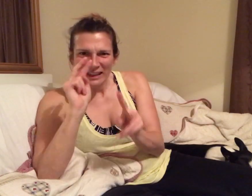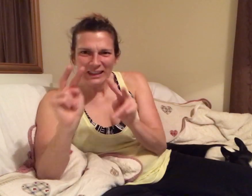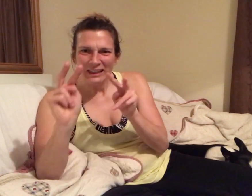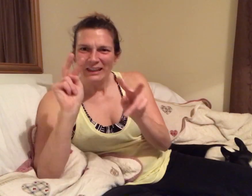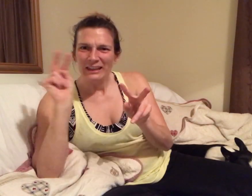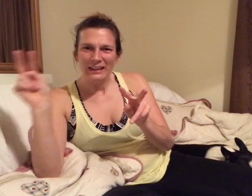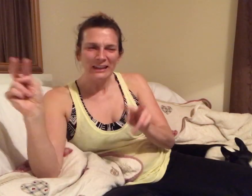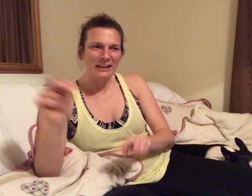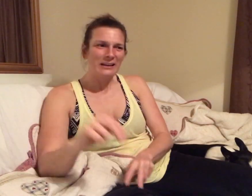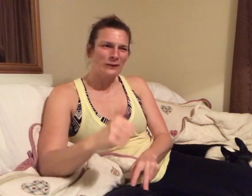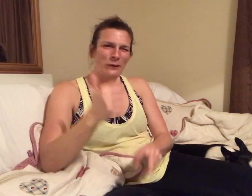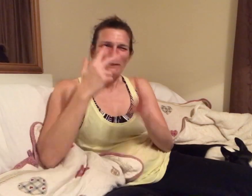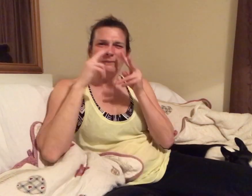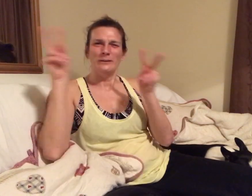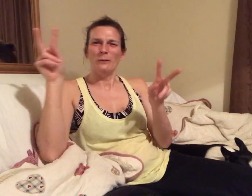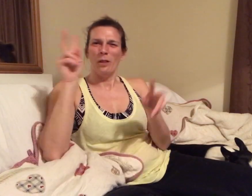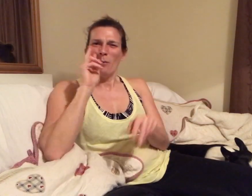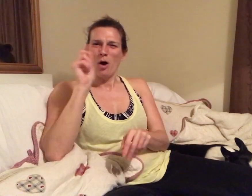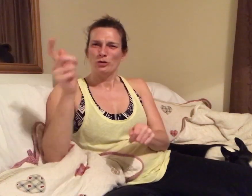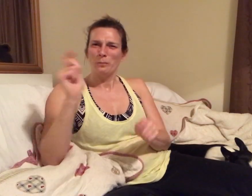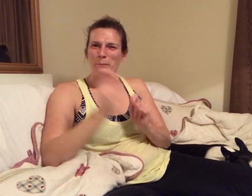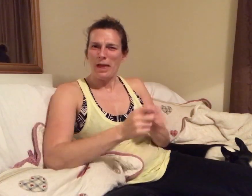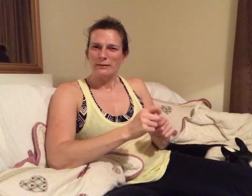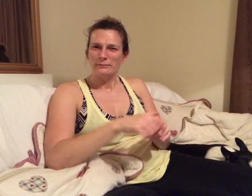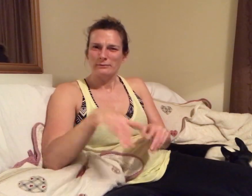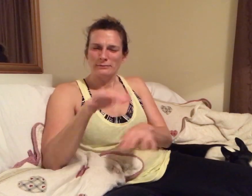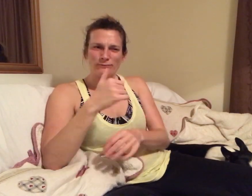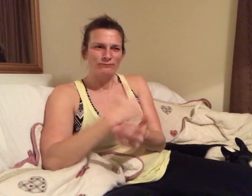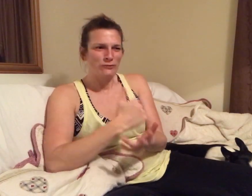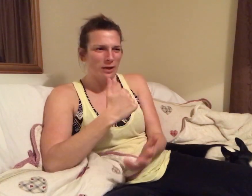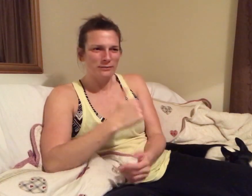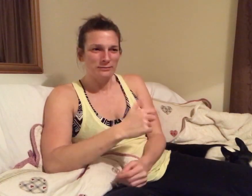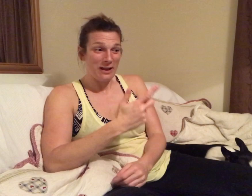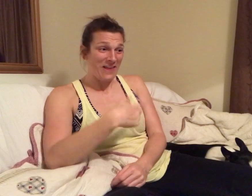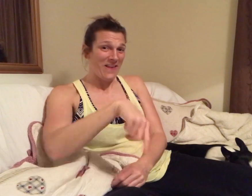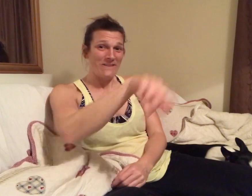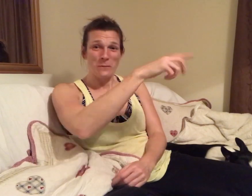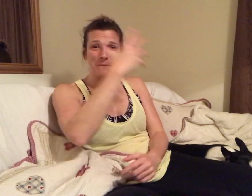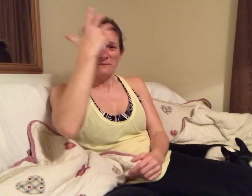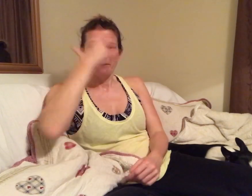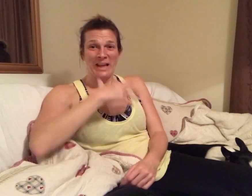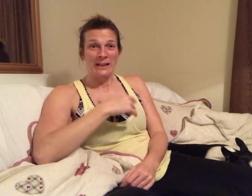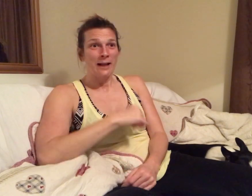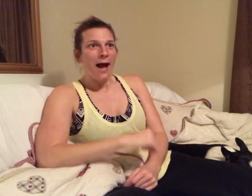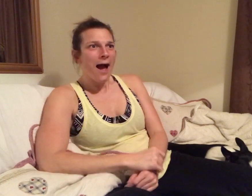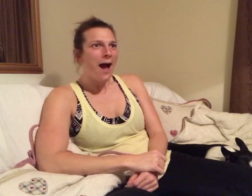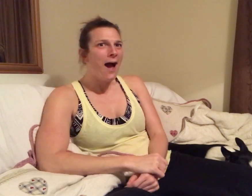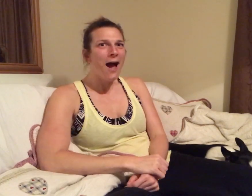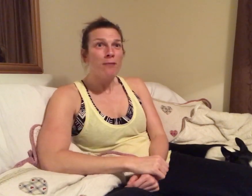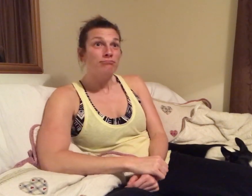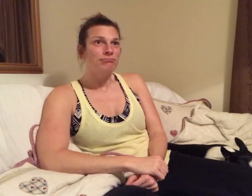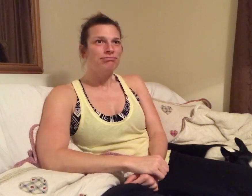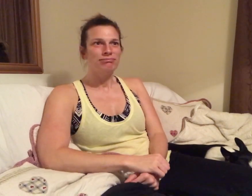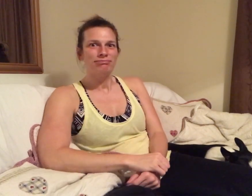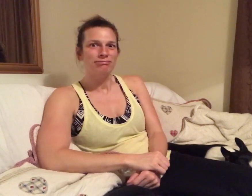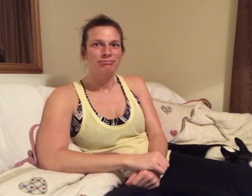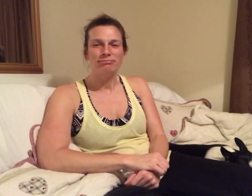'Watching' the sounds as it were! It's so great to watch the band visually! Looking around the room, everyone was animated!